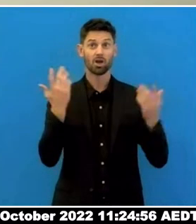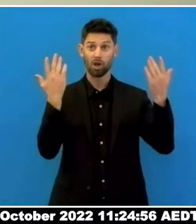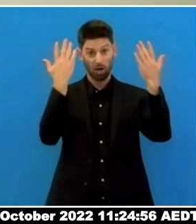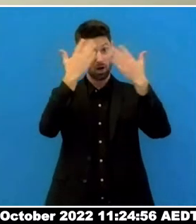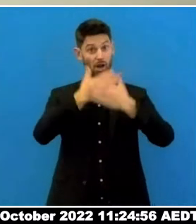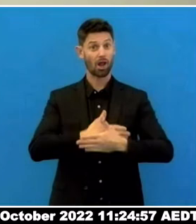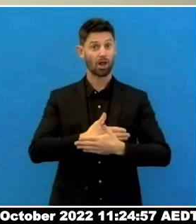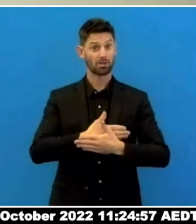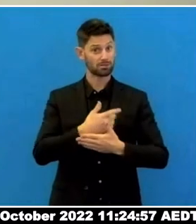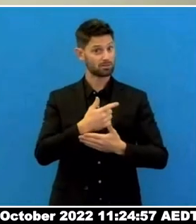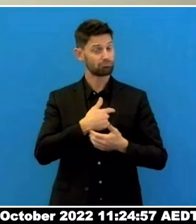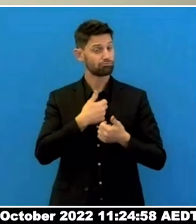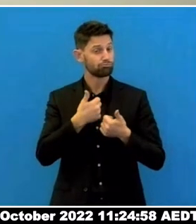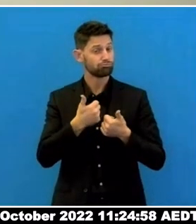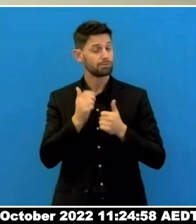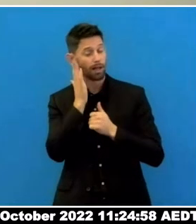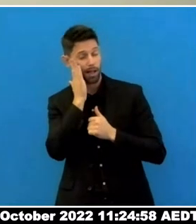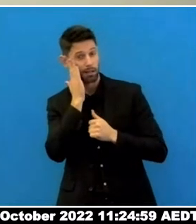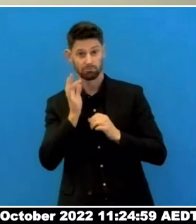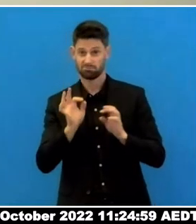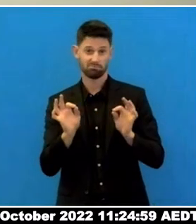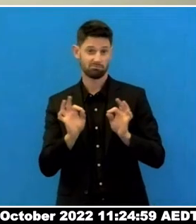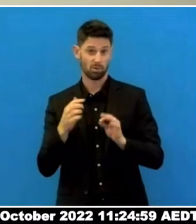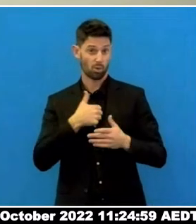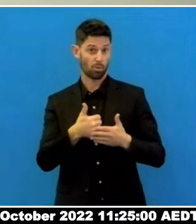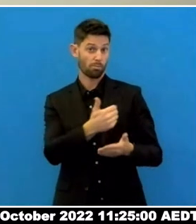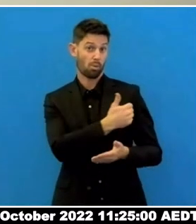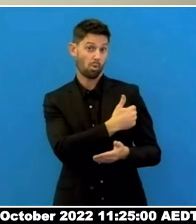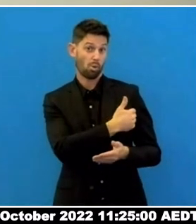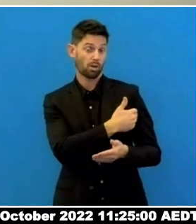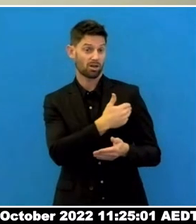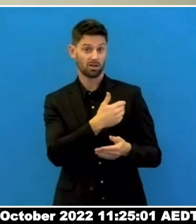I usually sleep in the morning and wake up at about 2 pm.